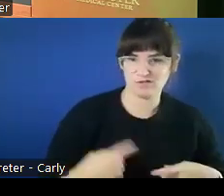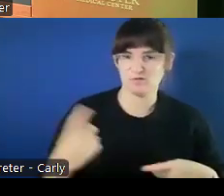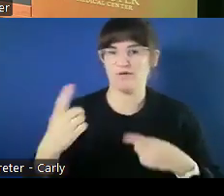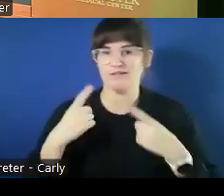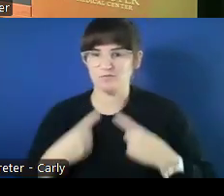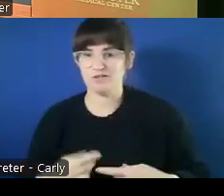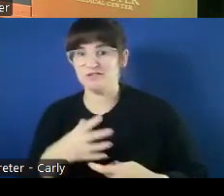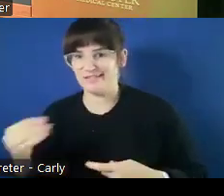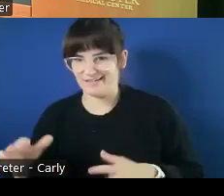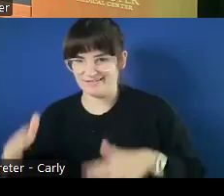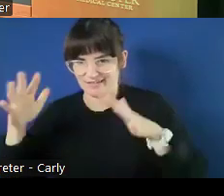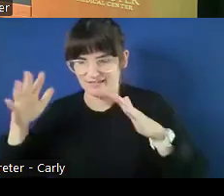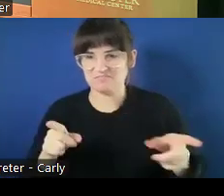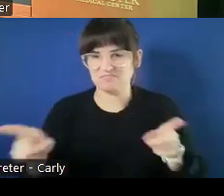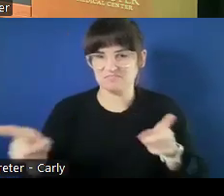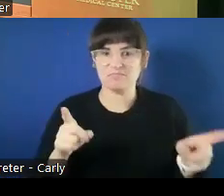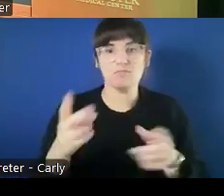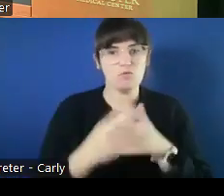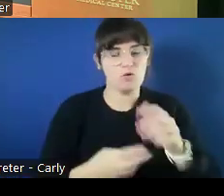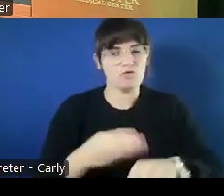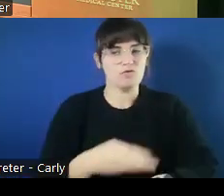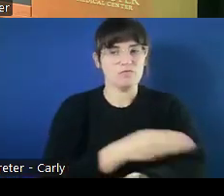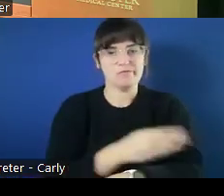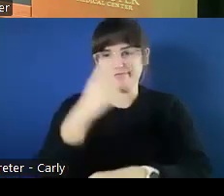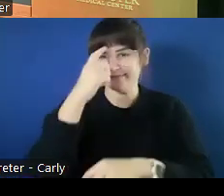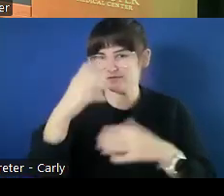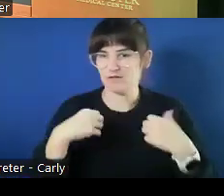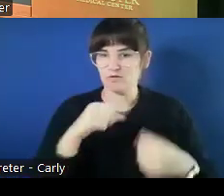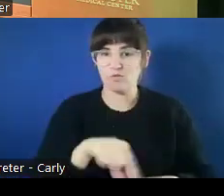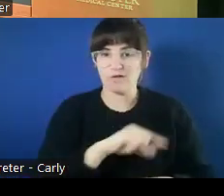anxiety seemed to improve mental health related quality of life depression and anxiety symptoms